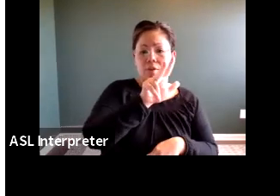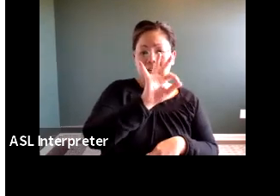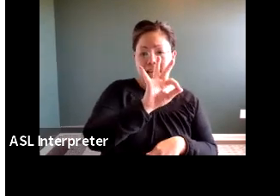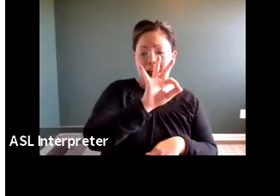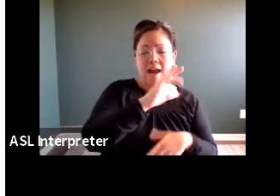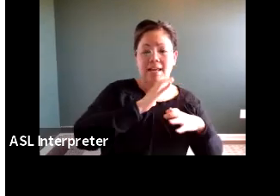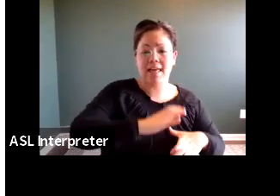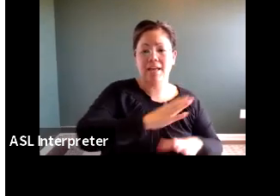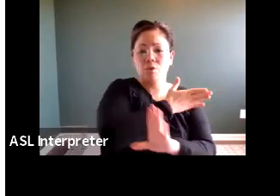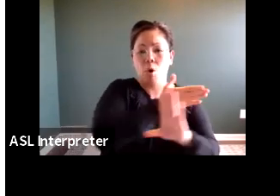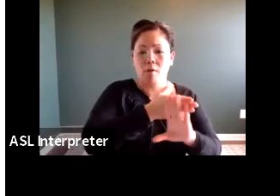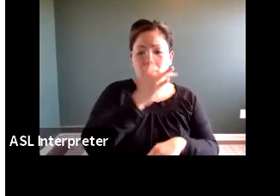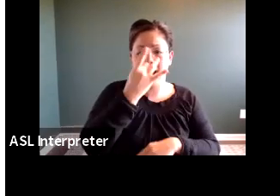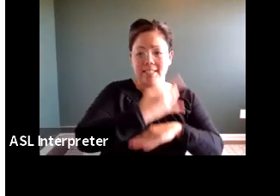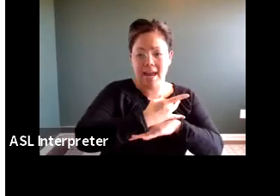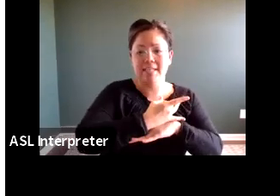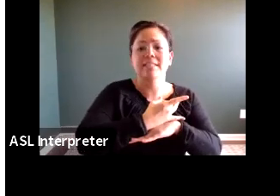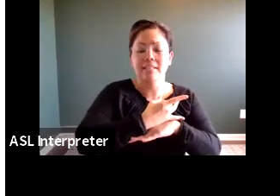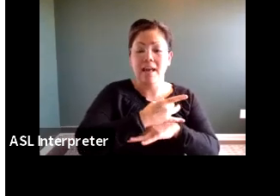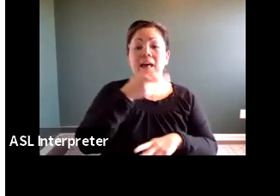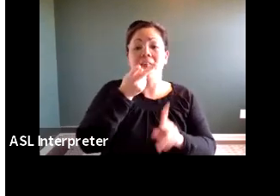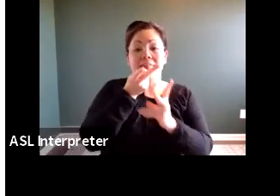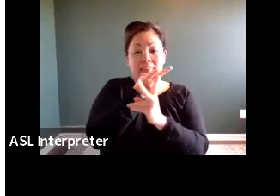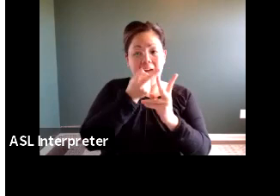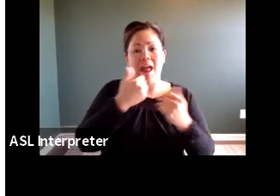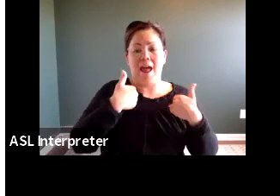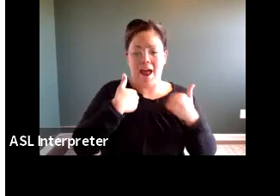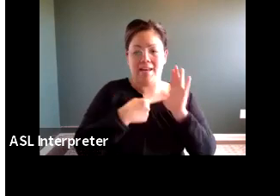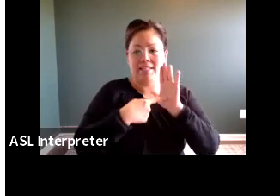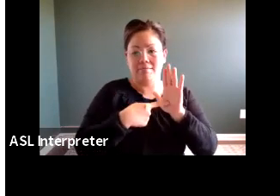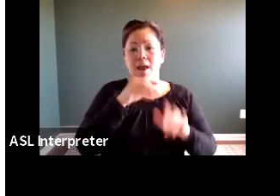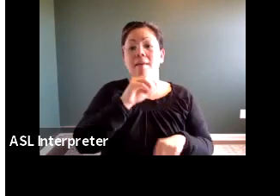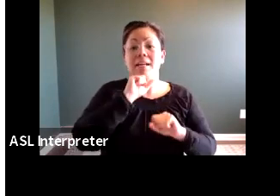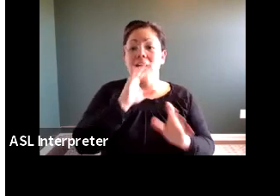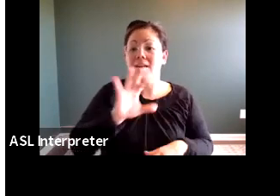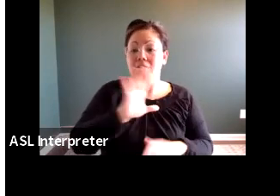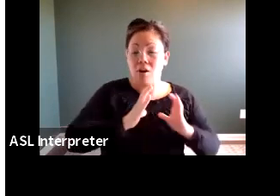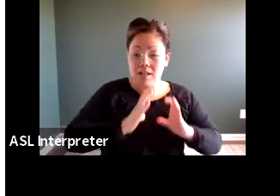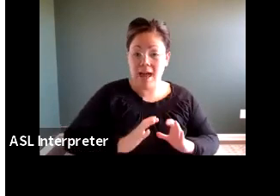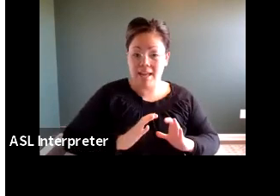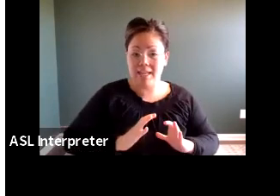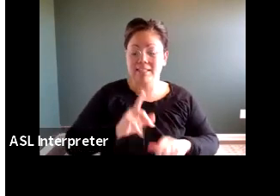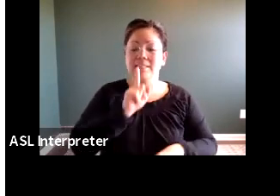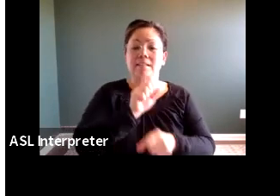eight day period, symptomatic hairstylist, and none of the clients who they saw subsequently ended up getting infected.